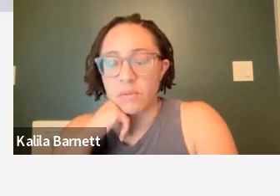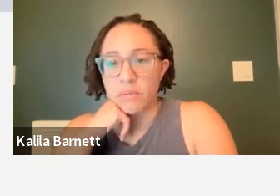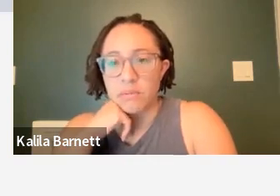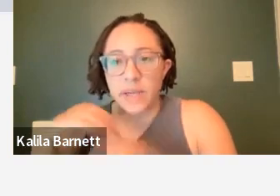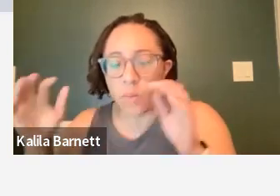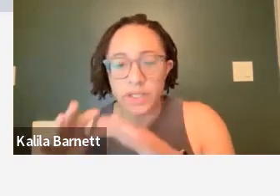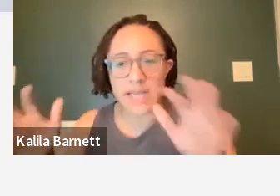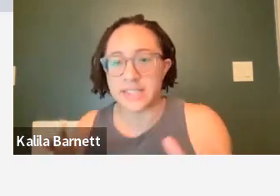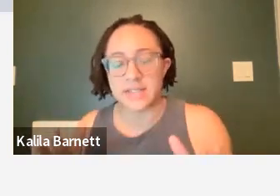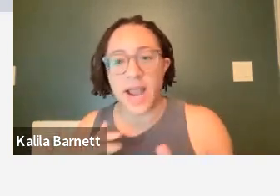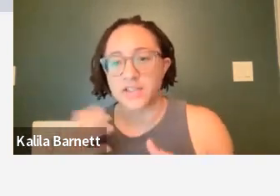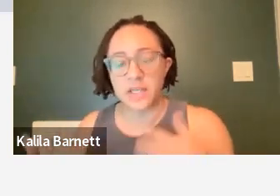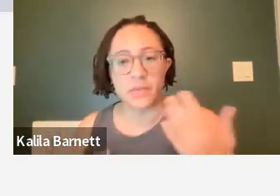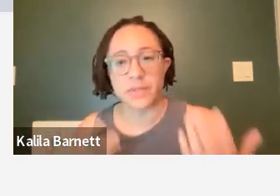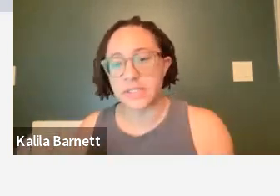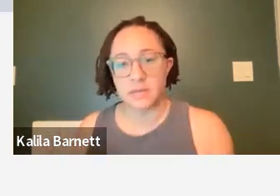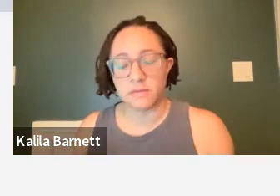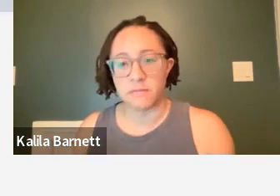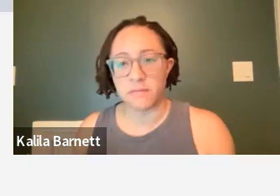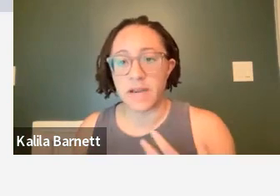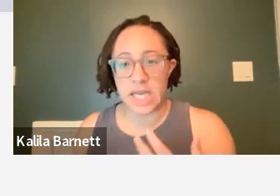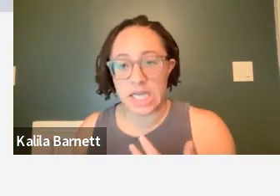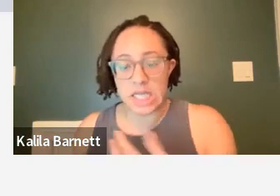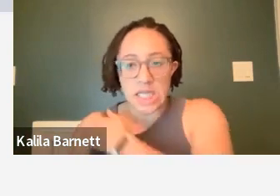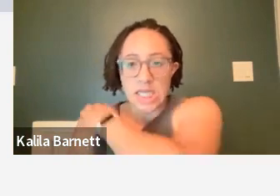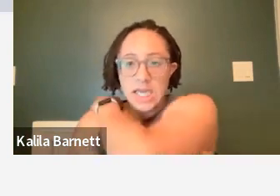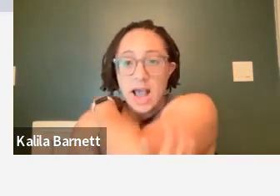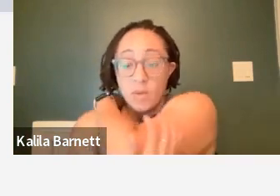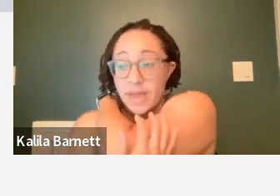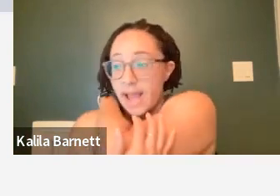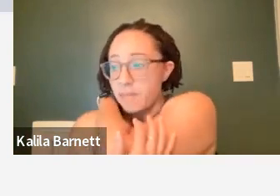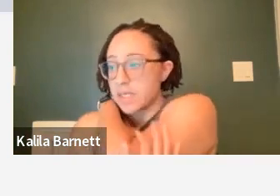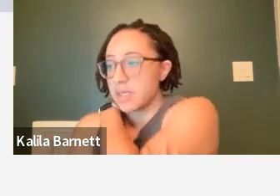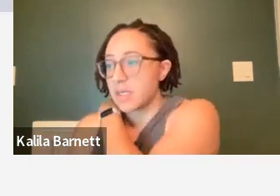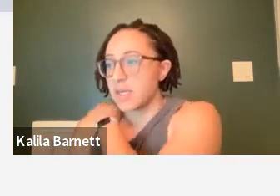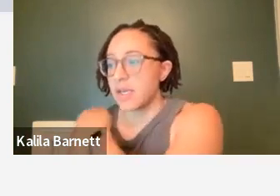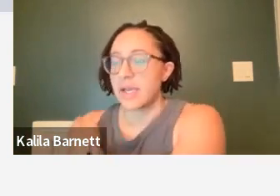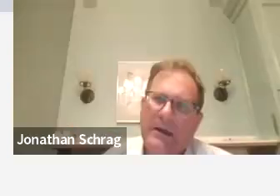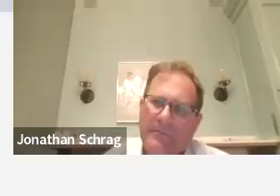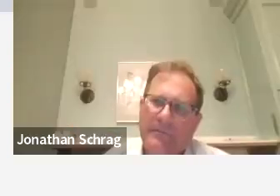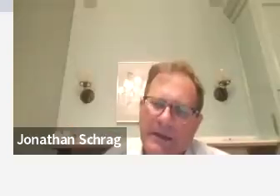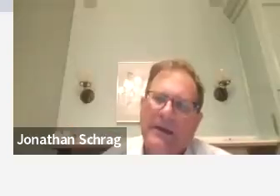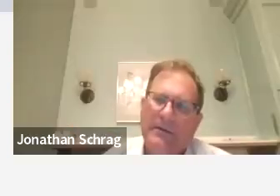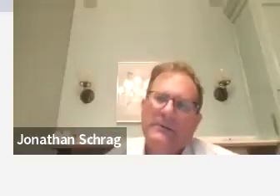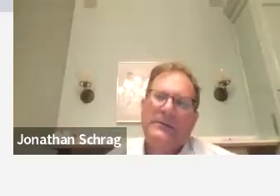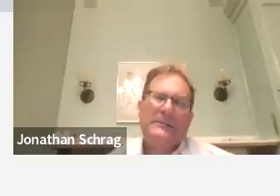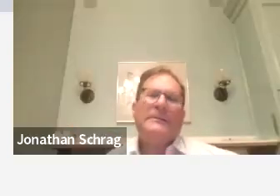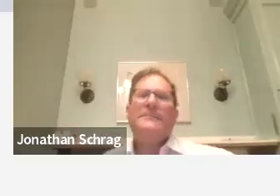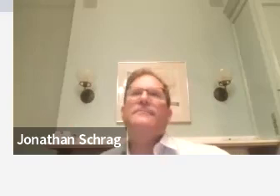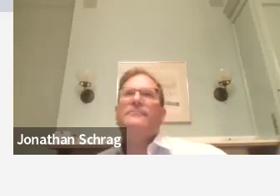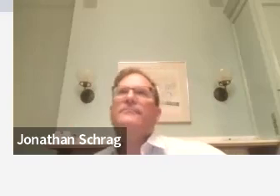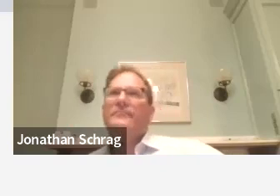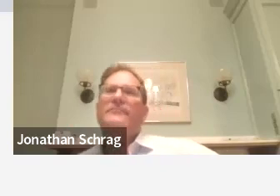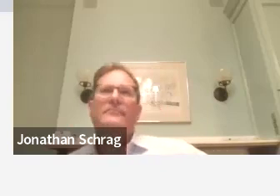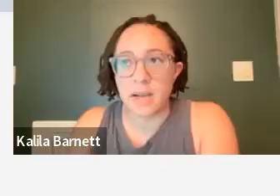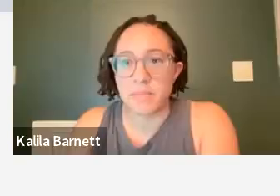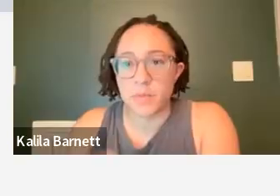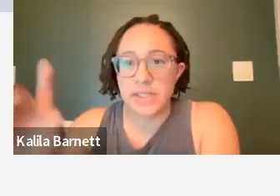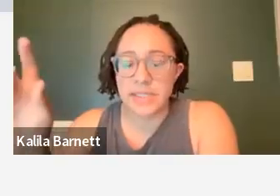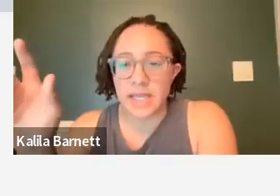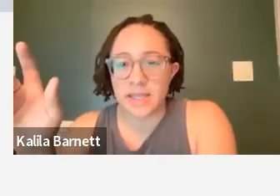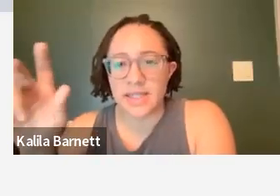program. And finally, we've listed a couple of resources on this slide with more detailed